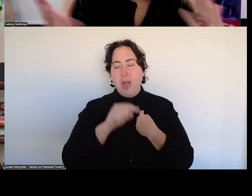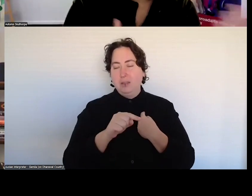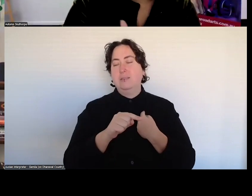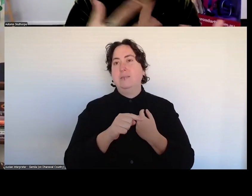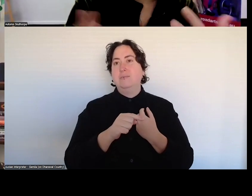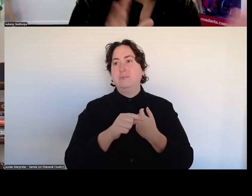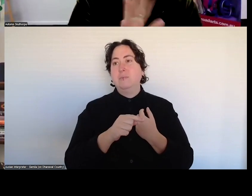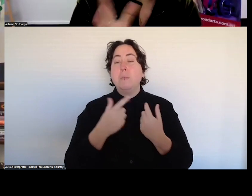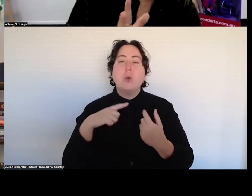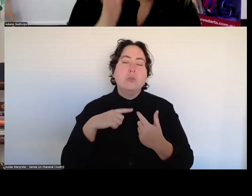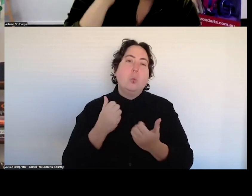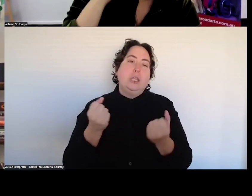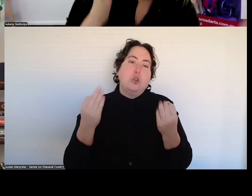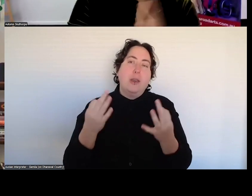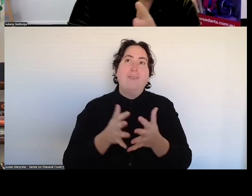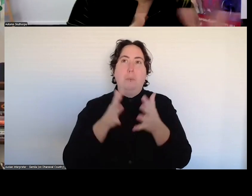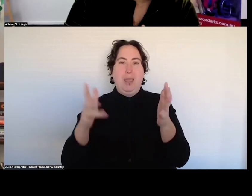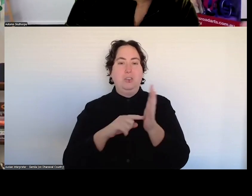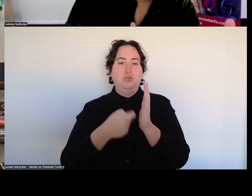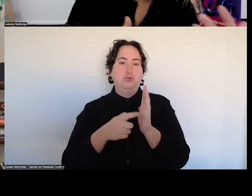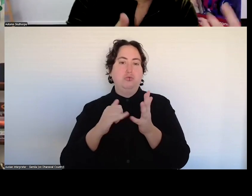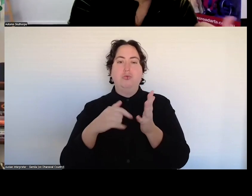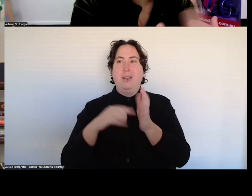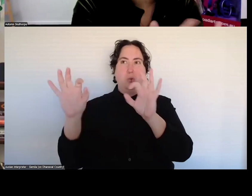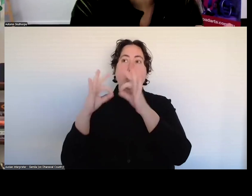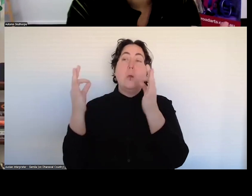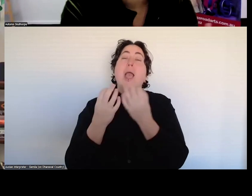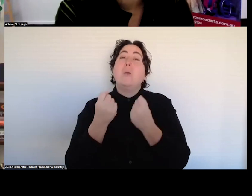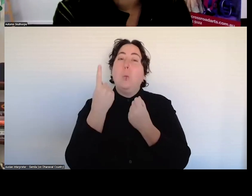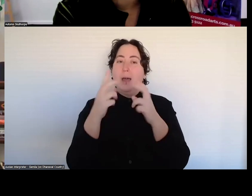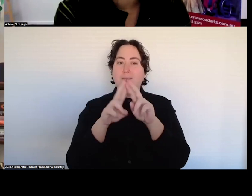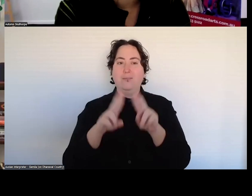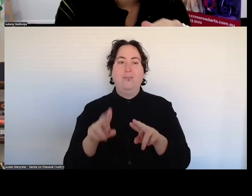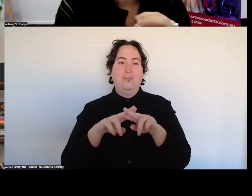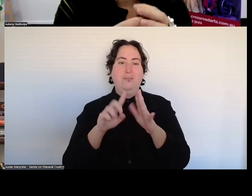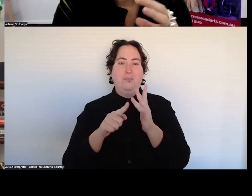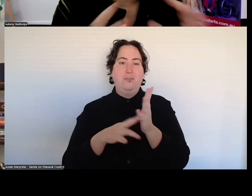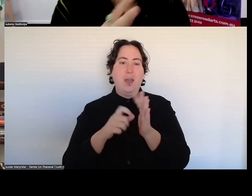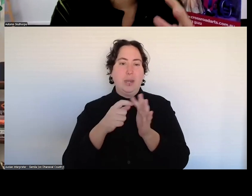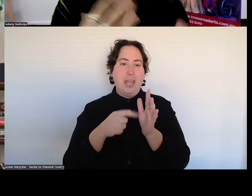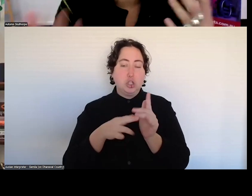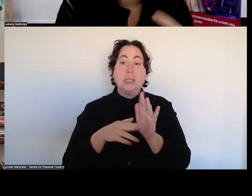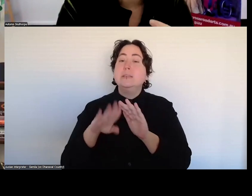major trusts. We have one foundation that came through, what David was saying, strategically